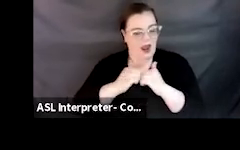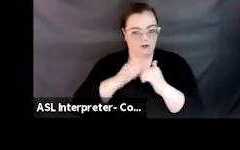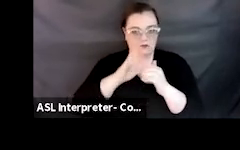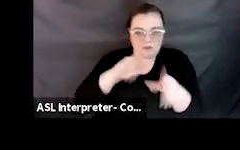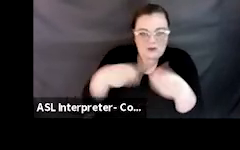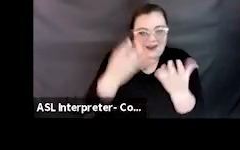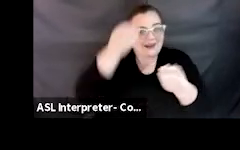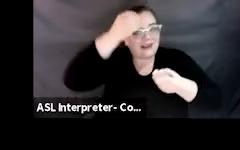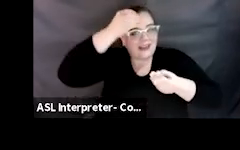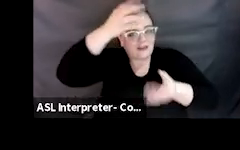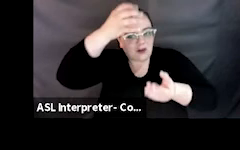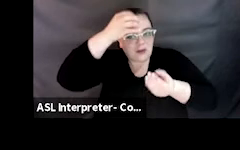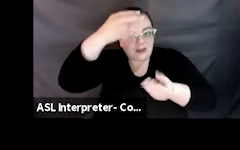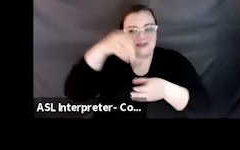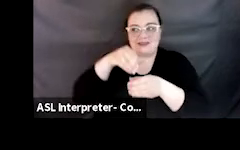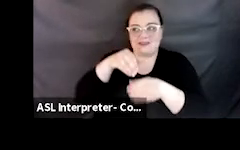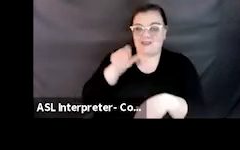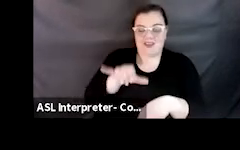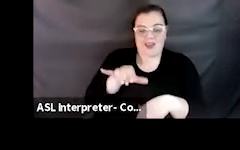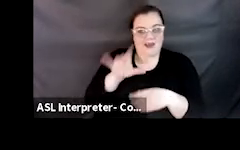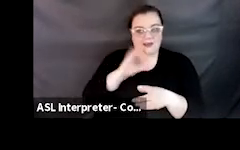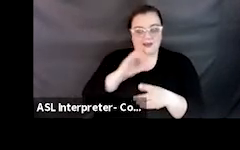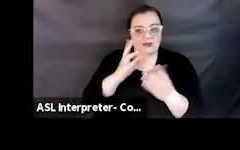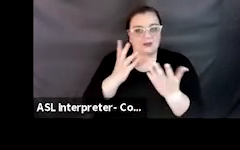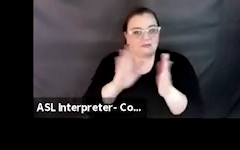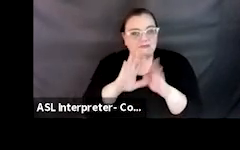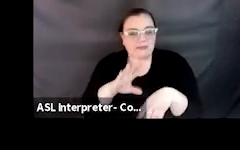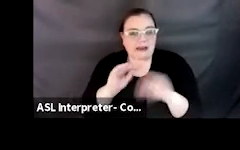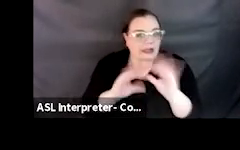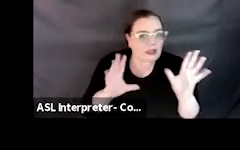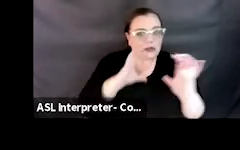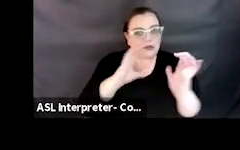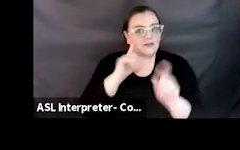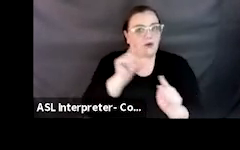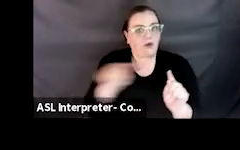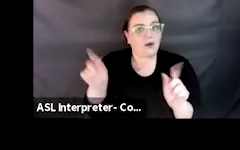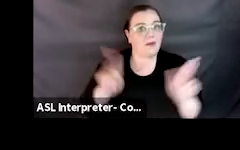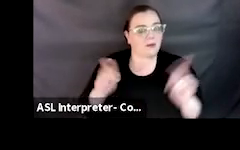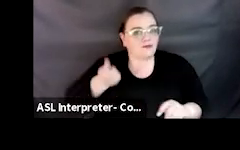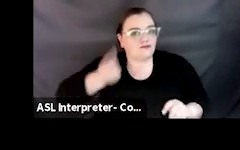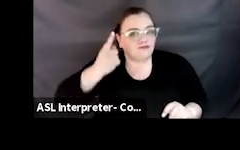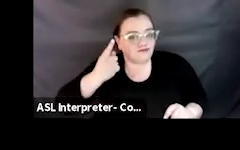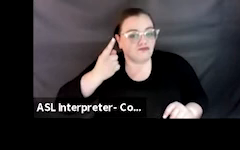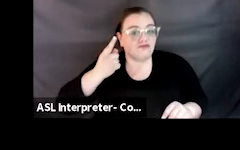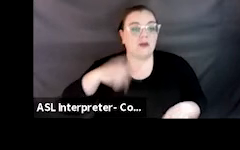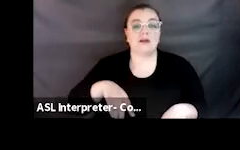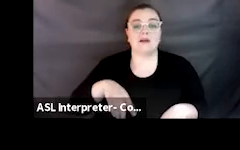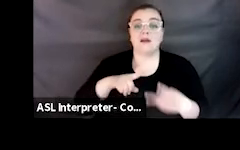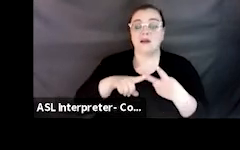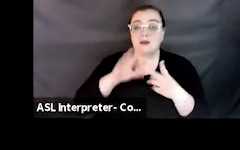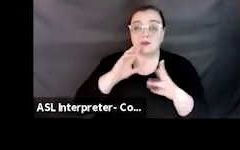Heidi Rosofsky: It We really are looking at a way to provide information in the manner in which people normally get it.